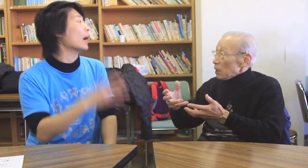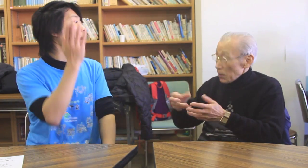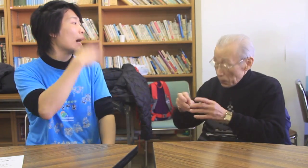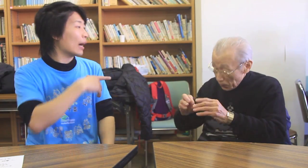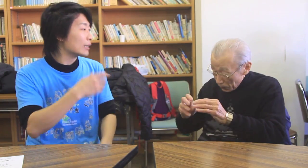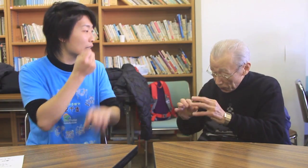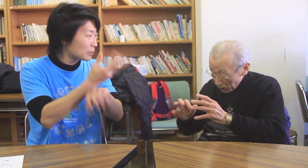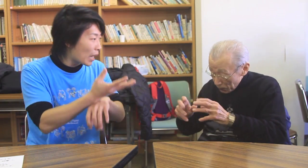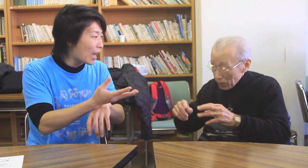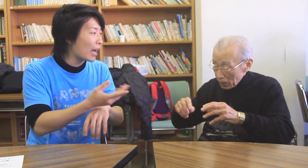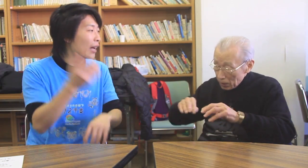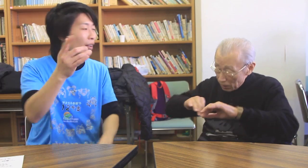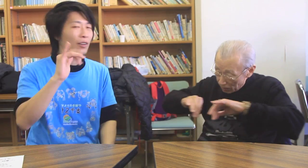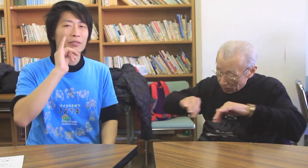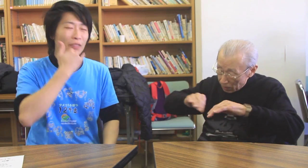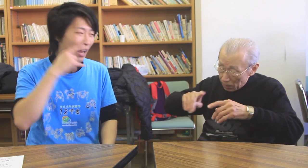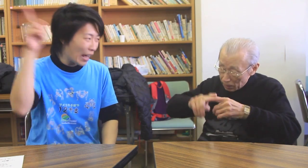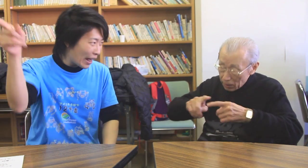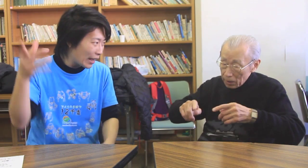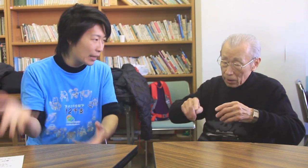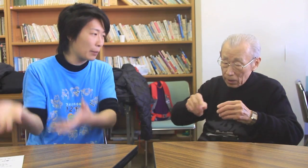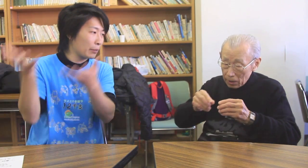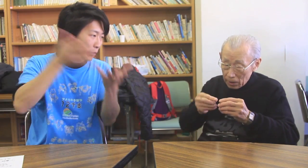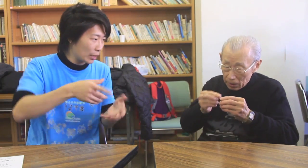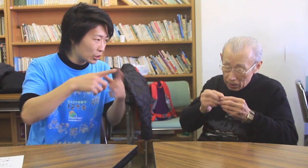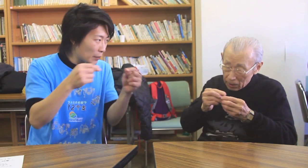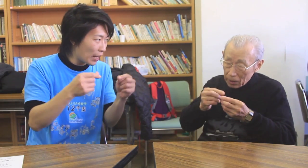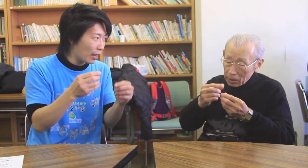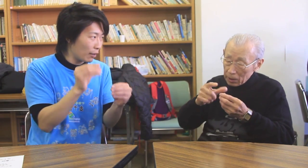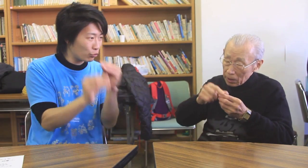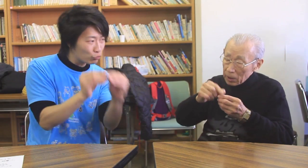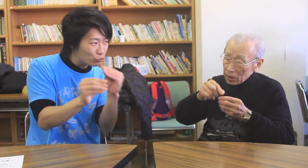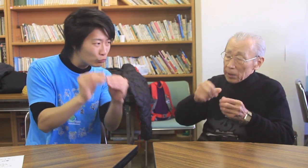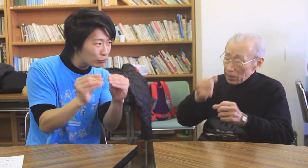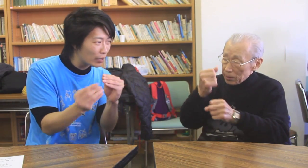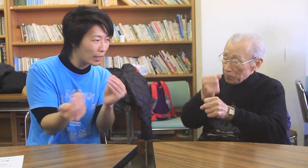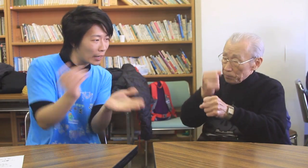We would get unpolished diamonds from Taiwan and use machines to work on them.